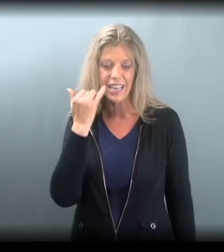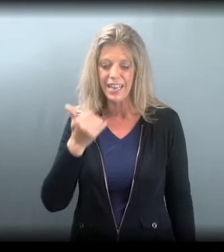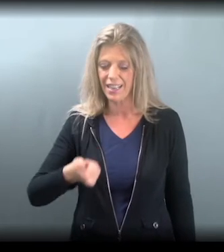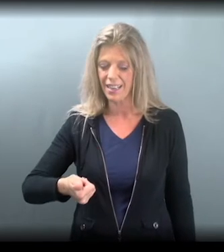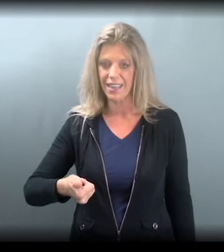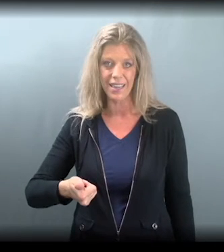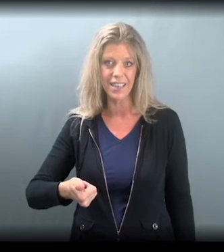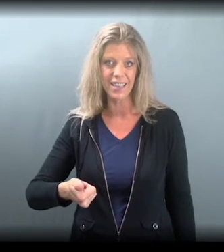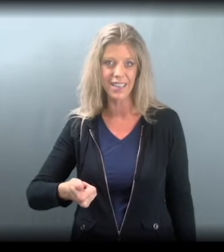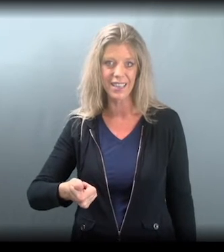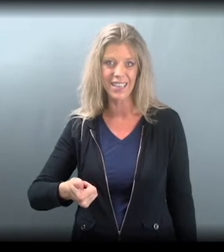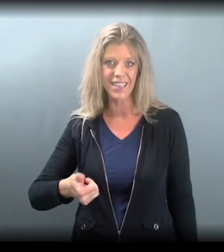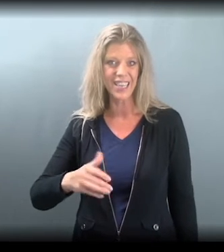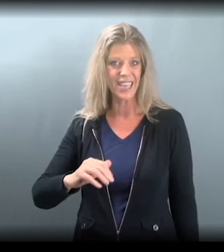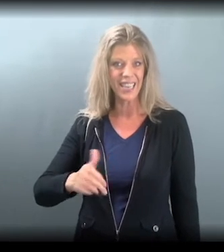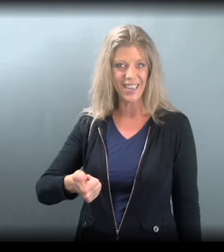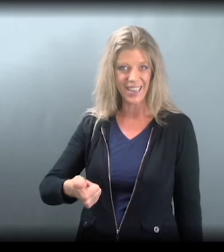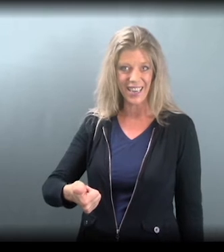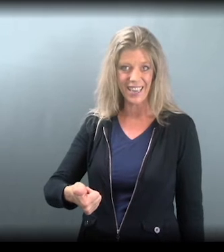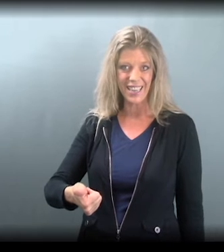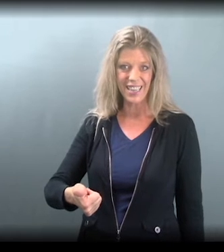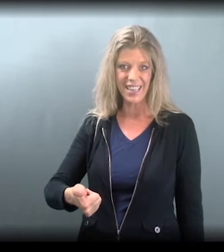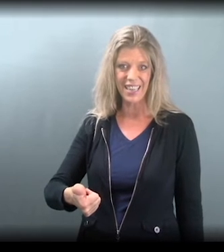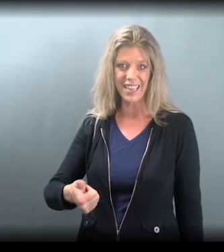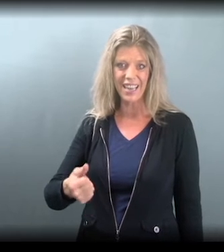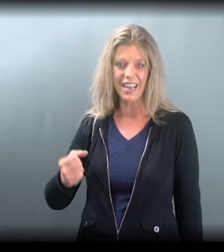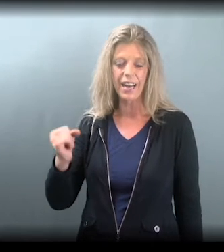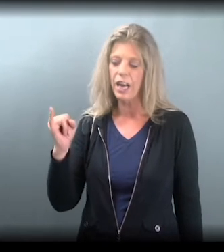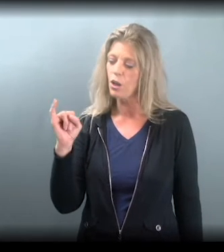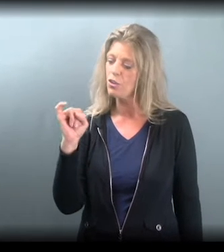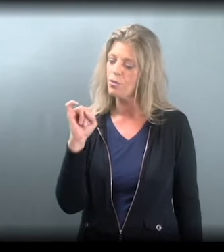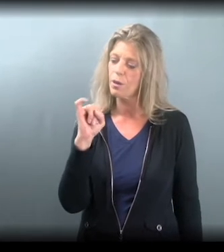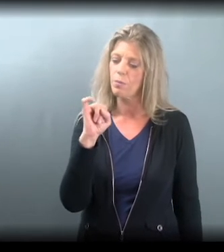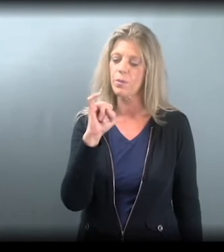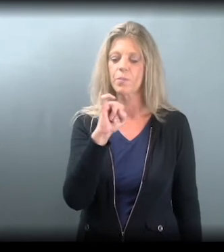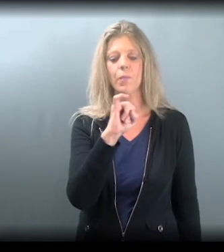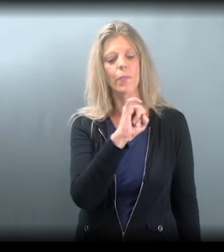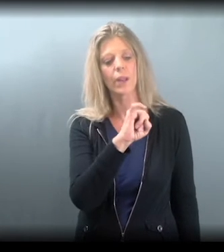THE SHRIMP